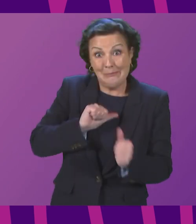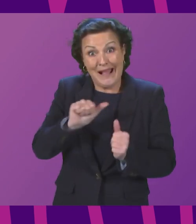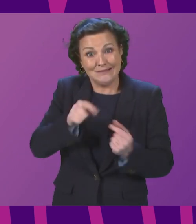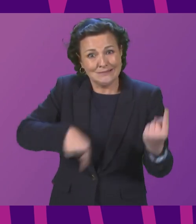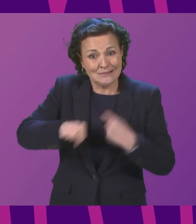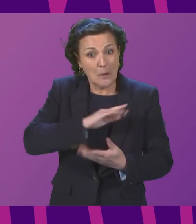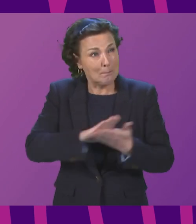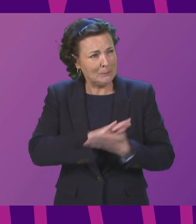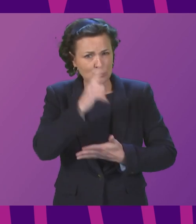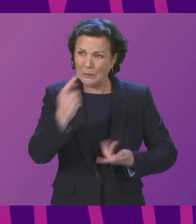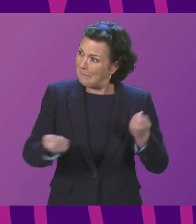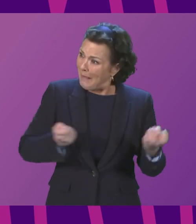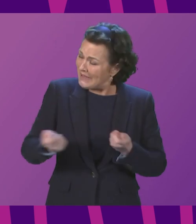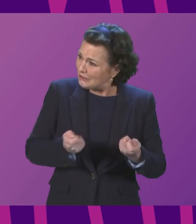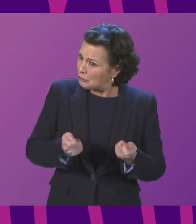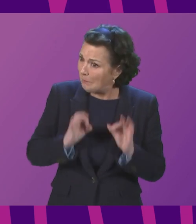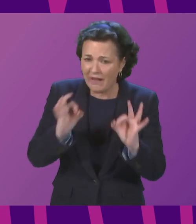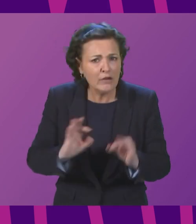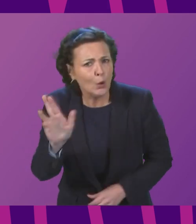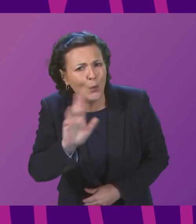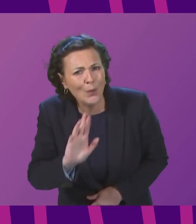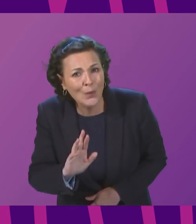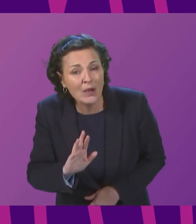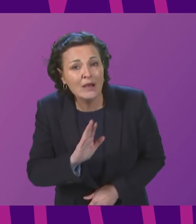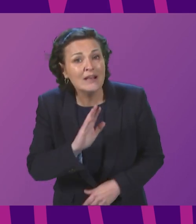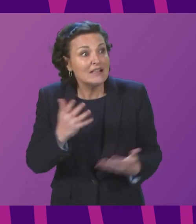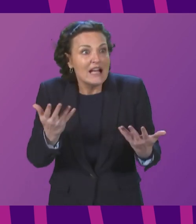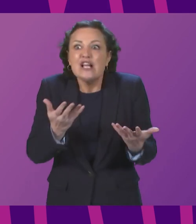we have managed our way through the pandemic perfectly? It absolutely does not, but it